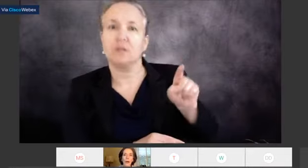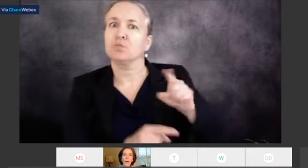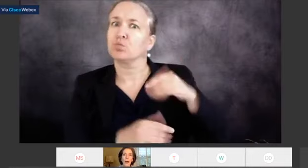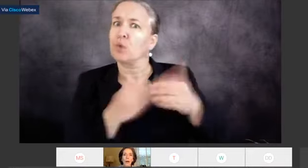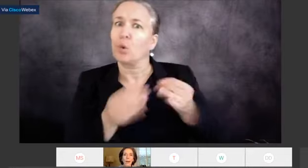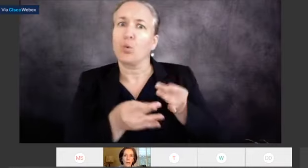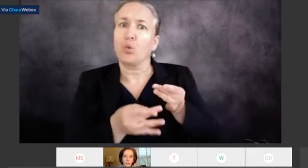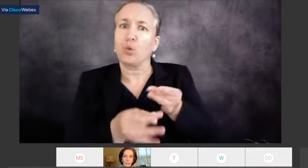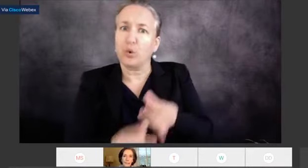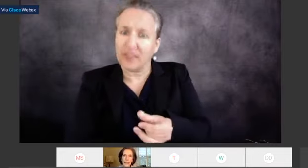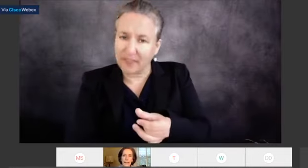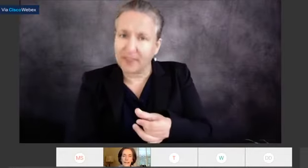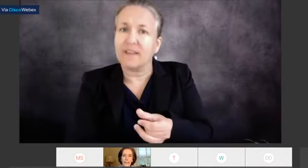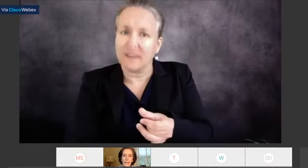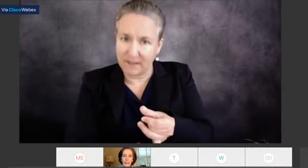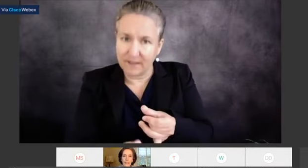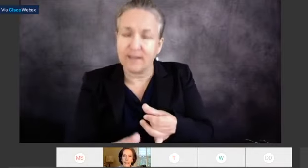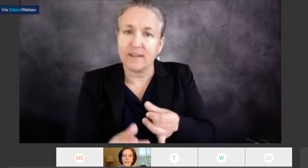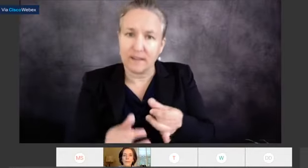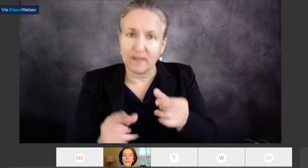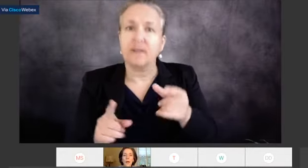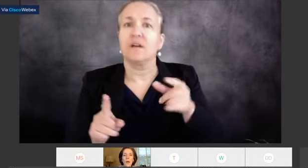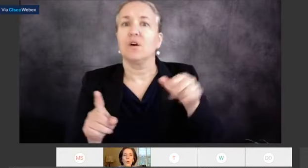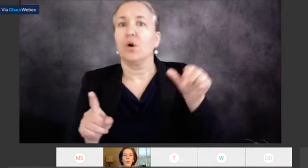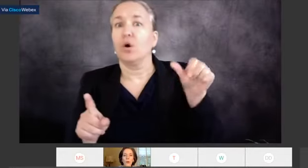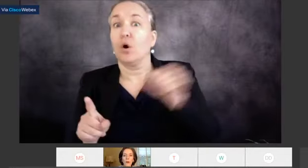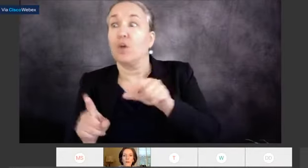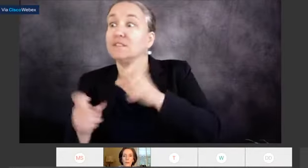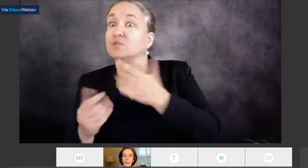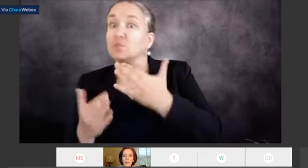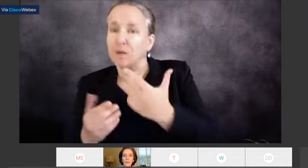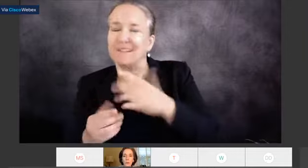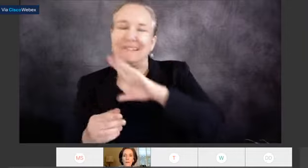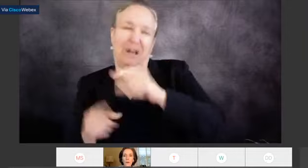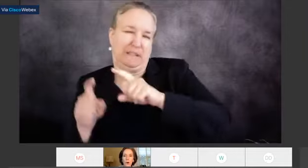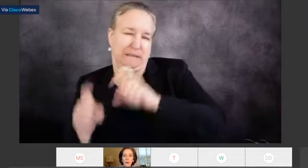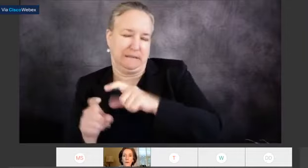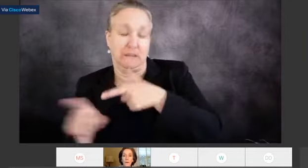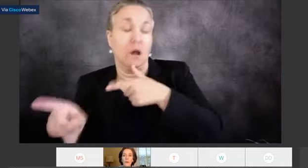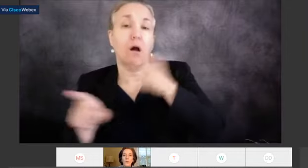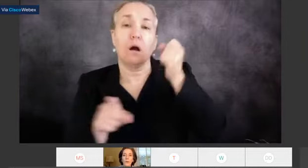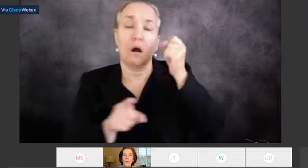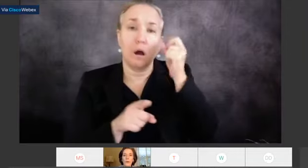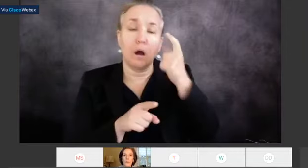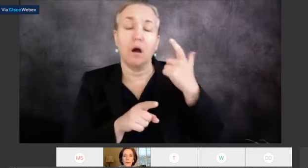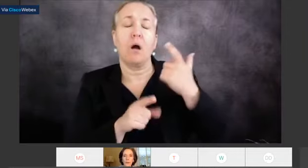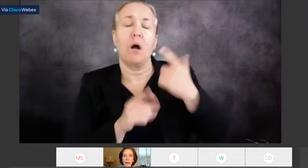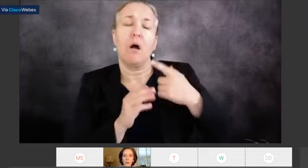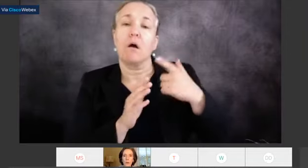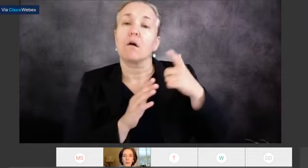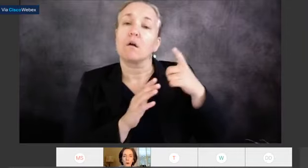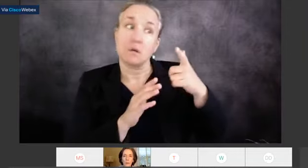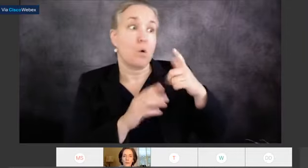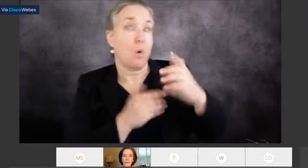from our county testing sites with rare exceptions our results are available within the contractually promised